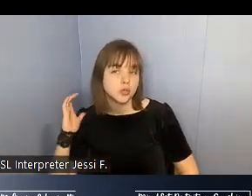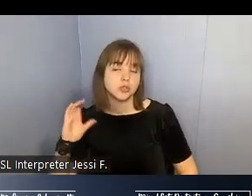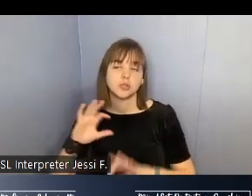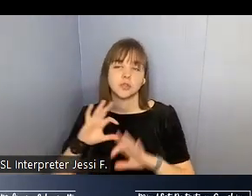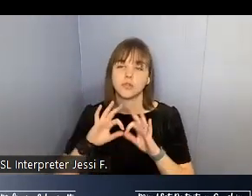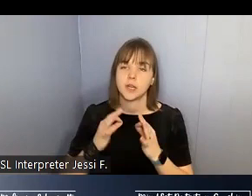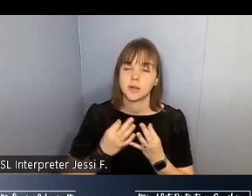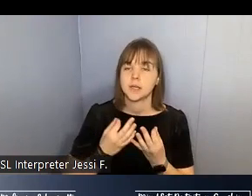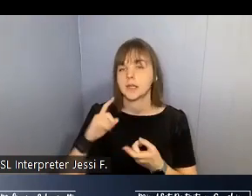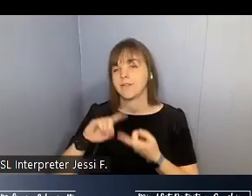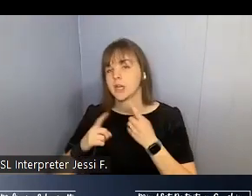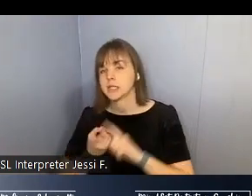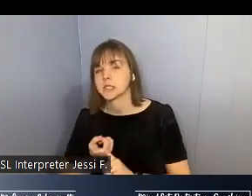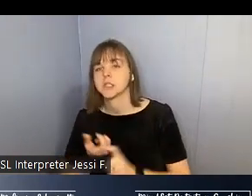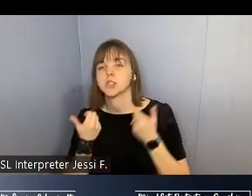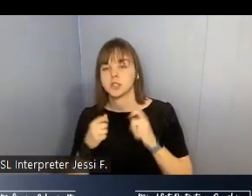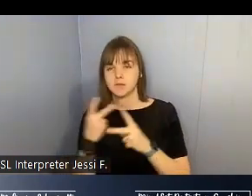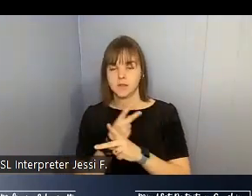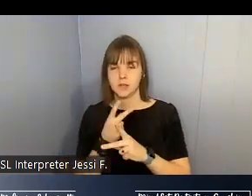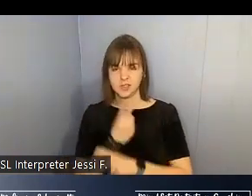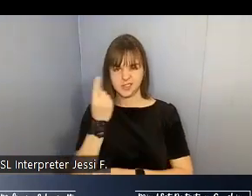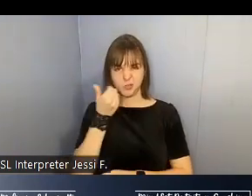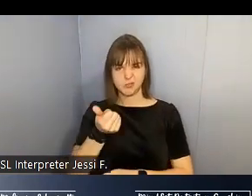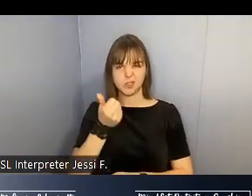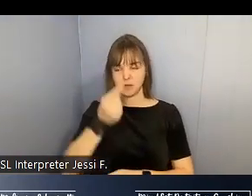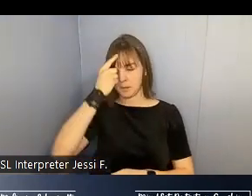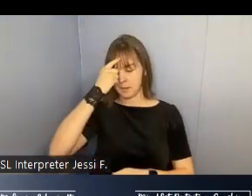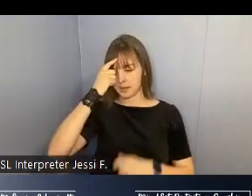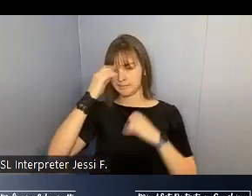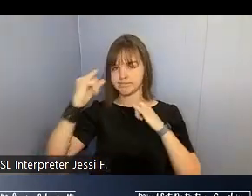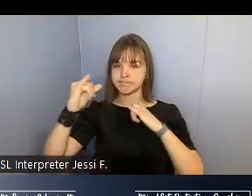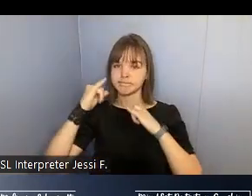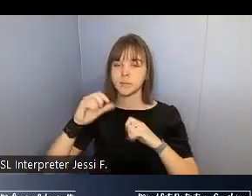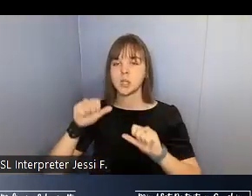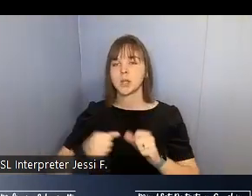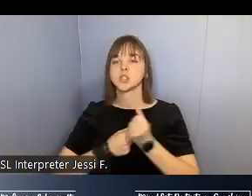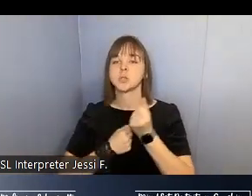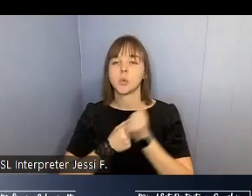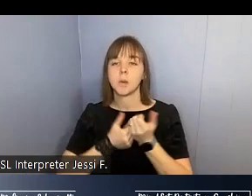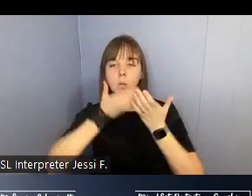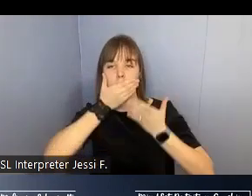Find your group of people that is like-minded that you can team up and support each other to make progress. And then one of the biggest things I would say